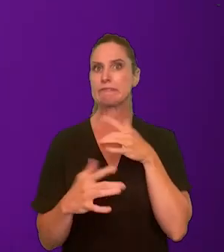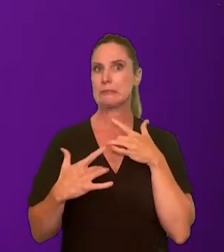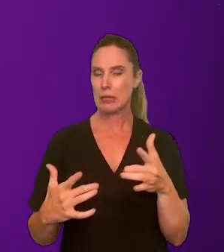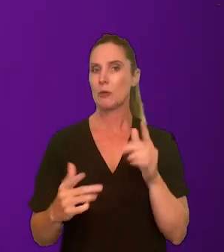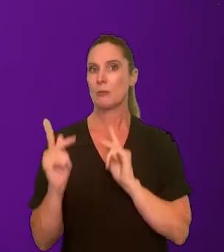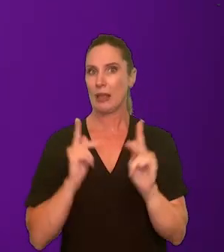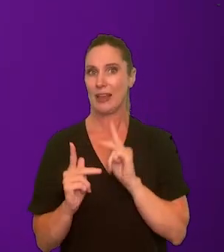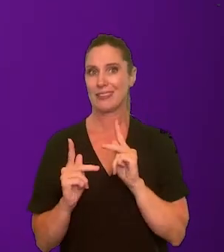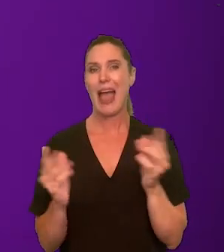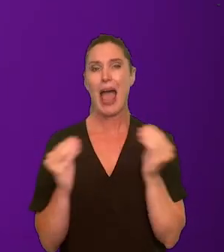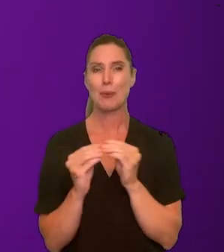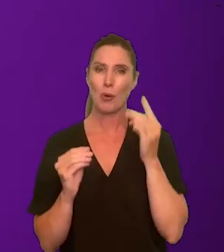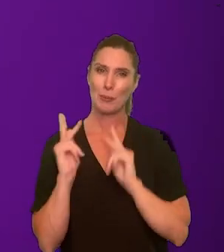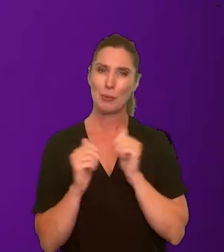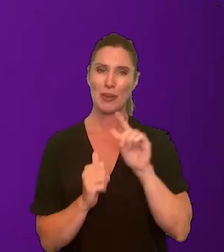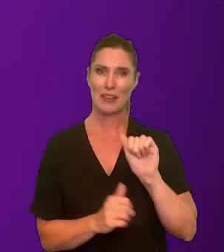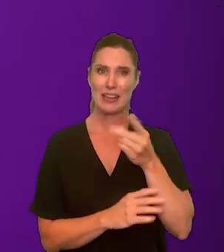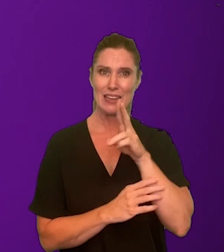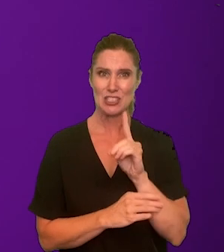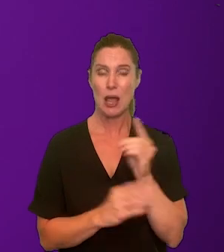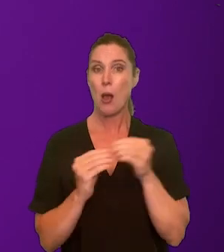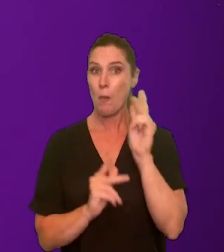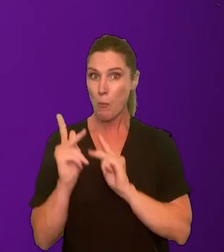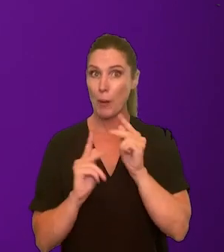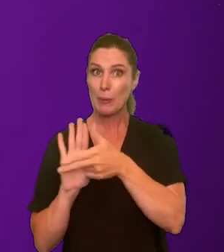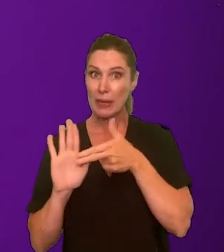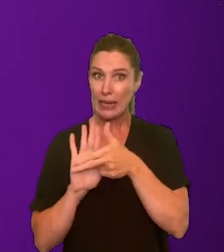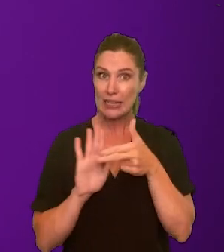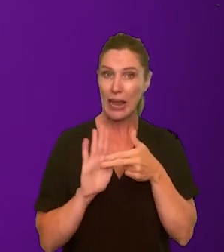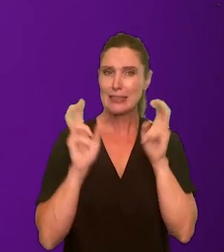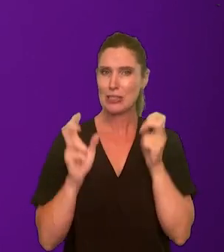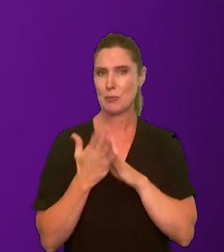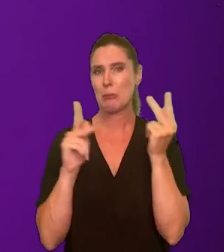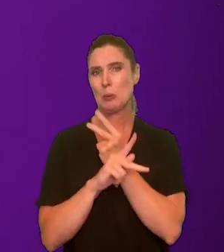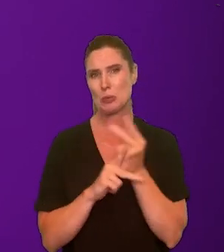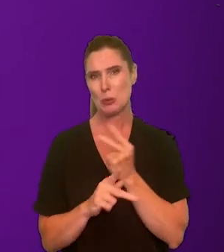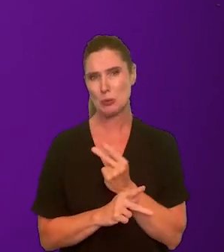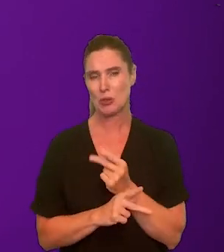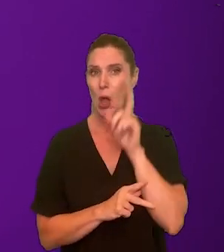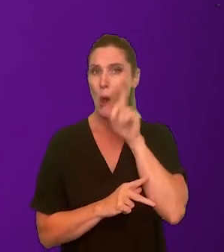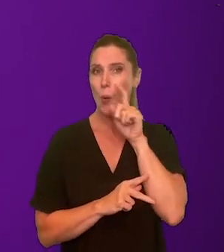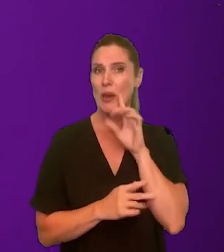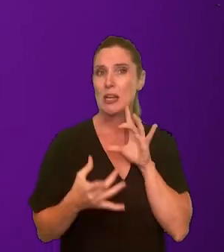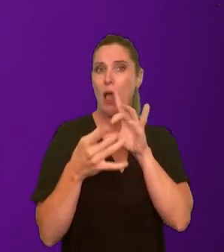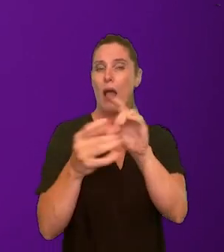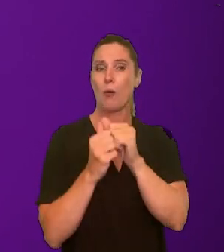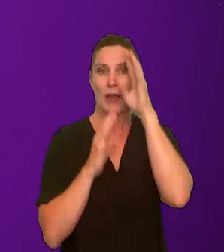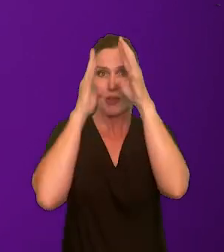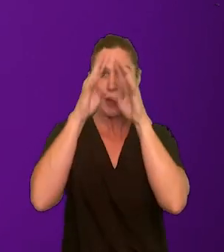With more and more people getting diagnosed, this issue is only getting worse. We need a way to tap into the creativity and problem-solving skills